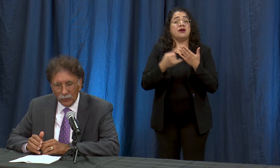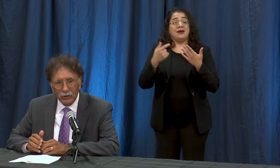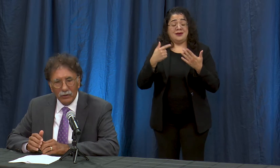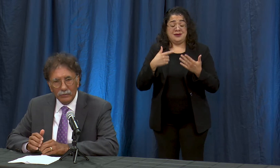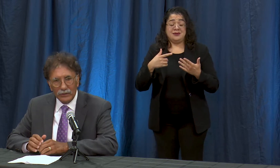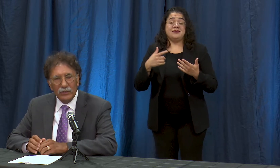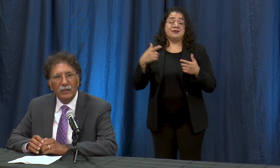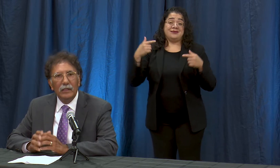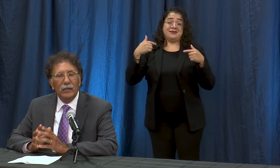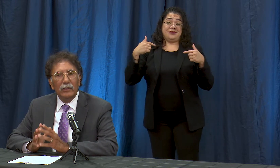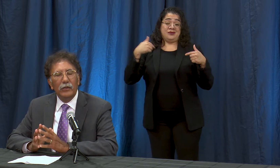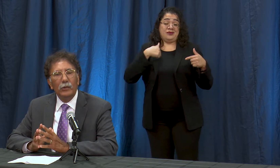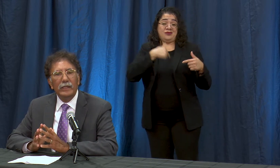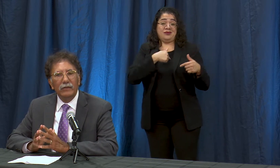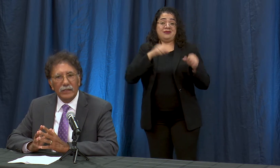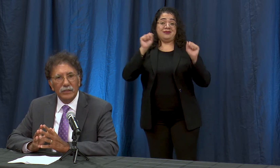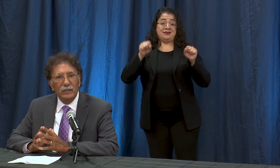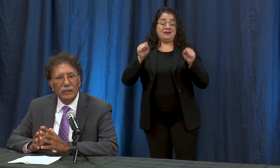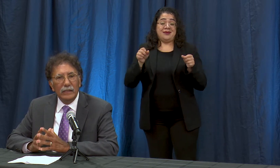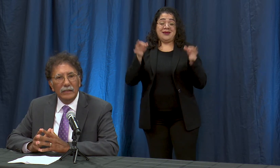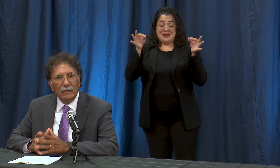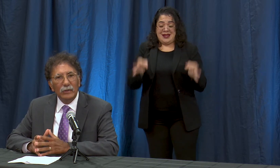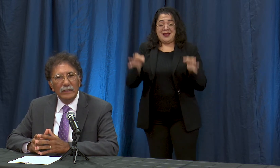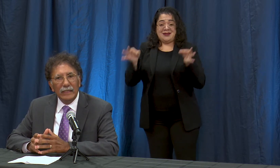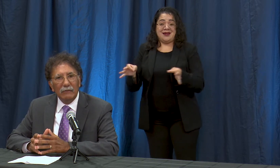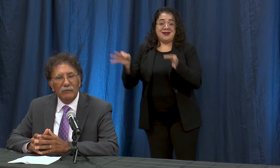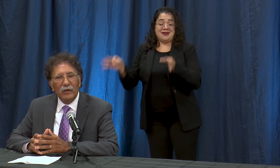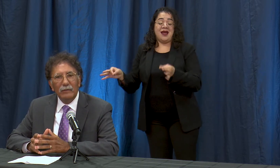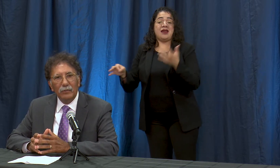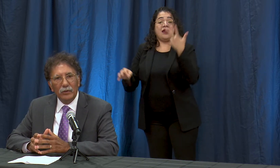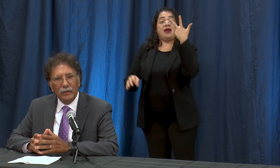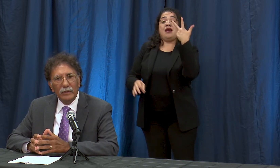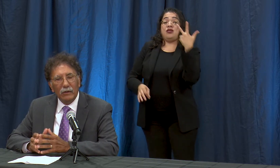the poor Long Beach there are three areas that we take very important or